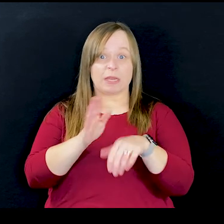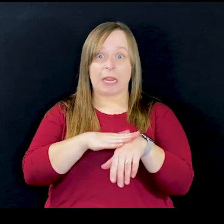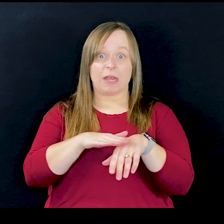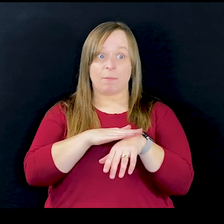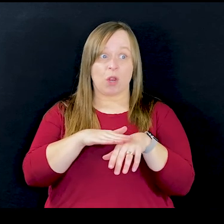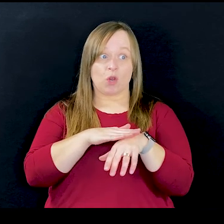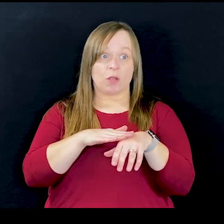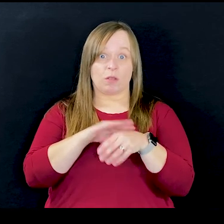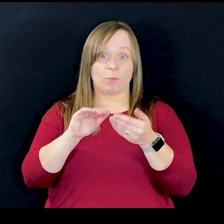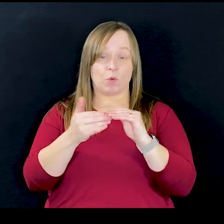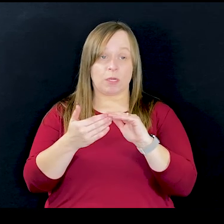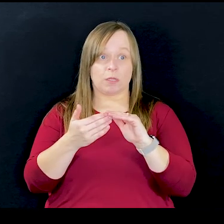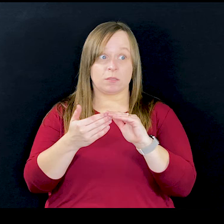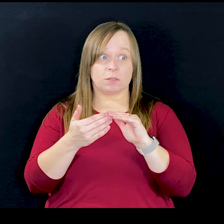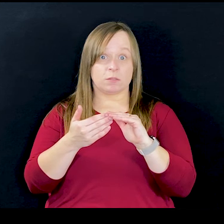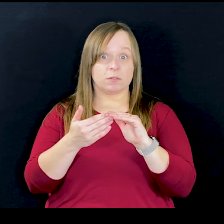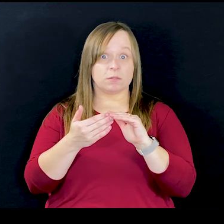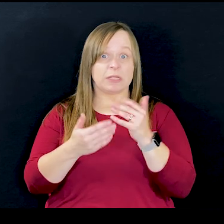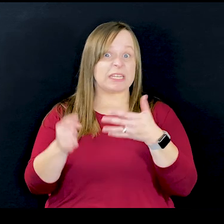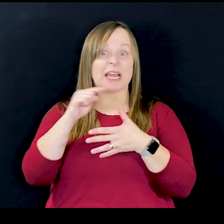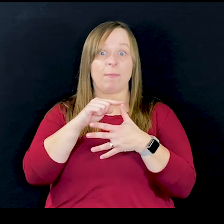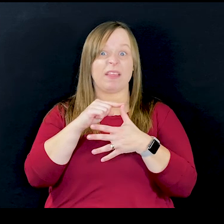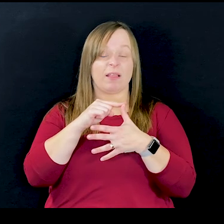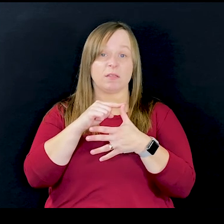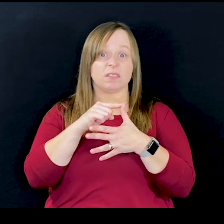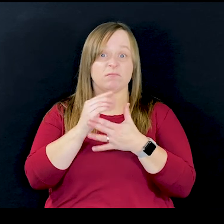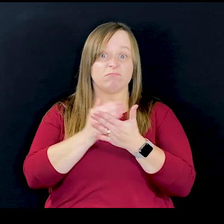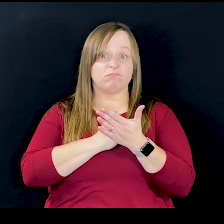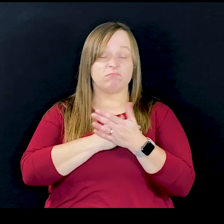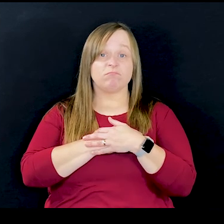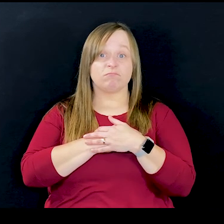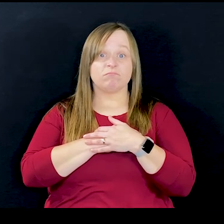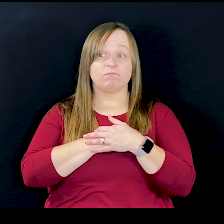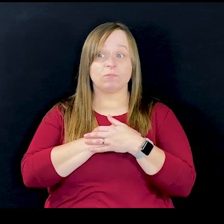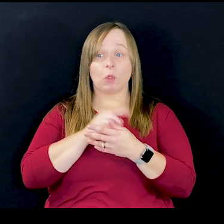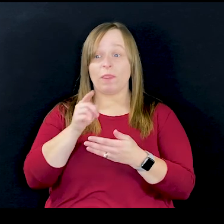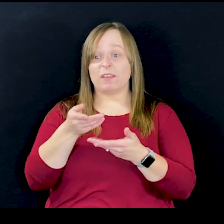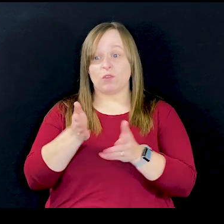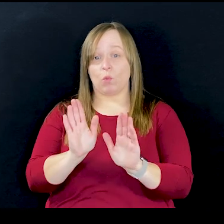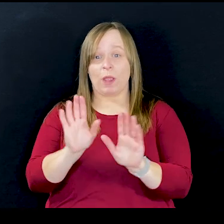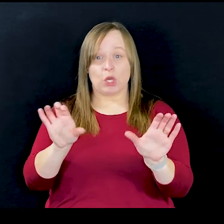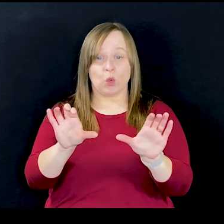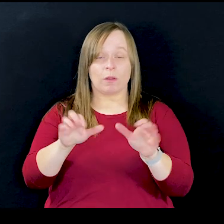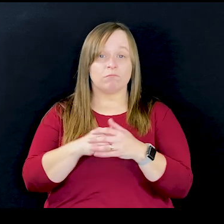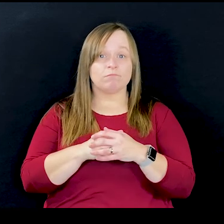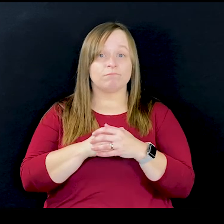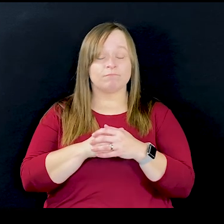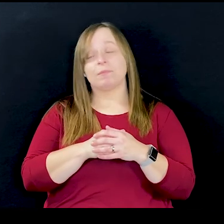And the Native American community is at the top of that list. And this is a way to do it.